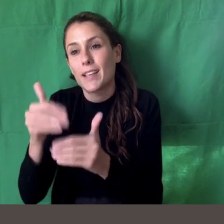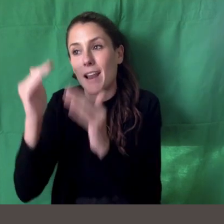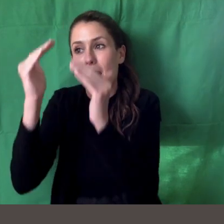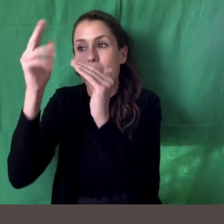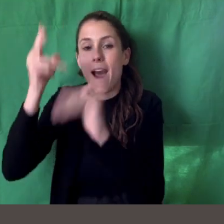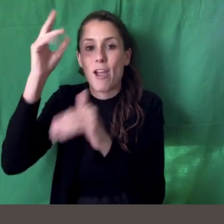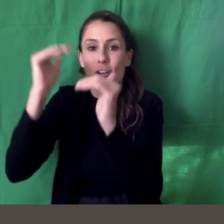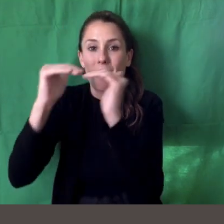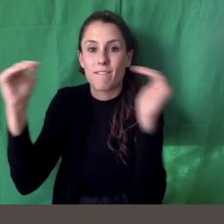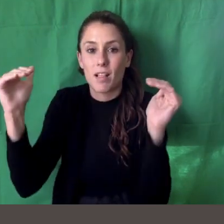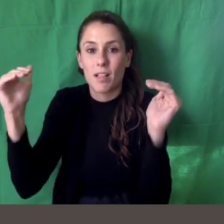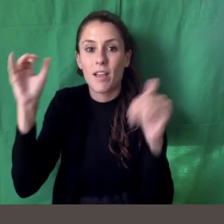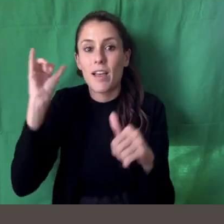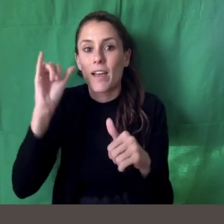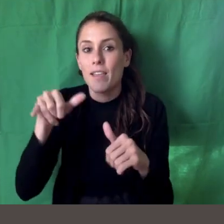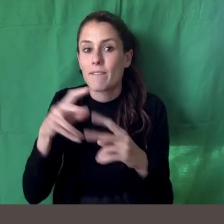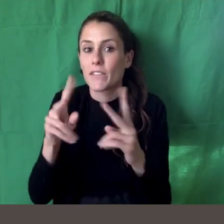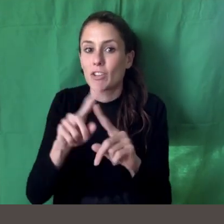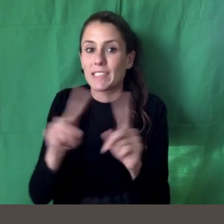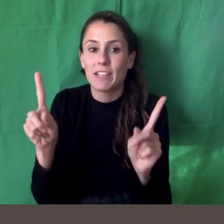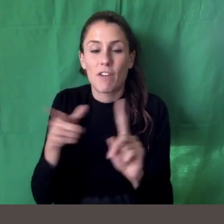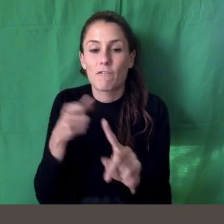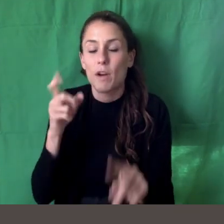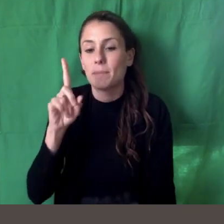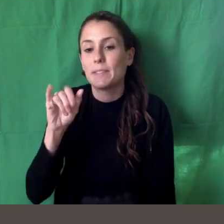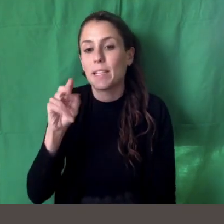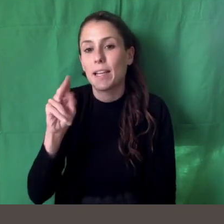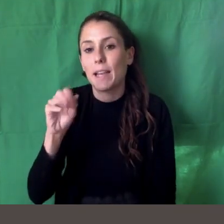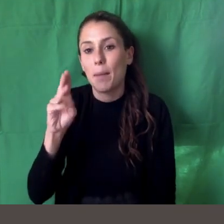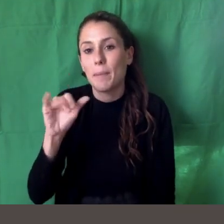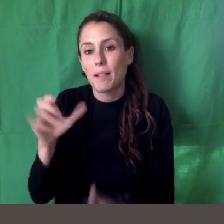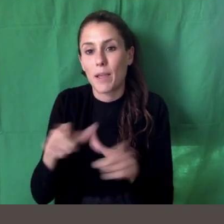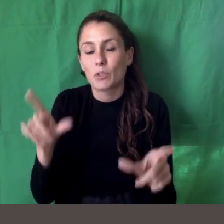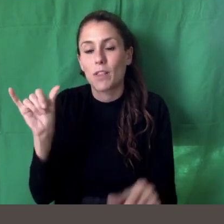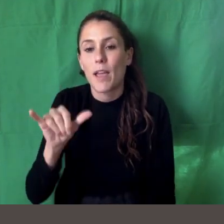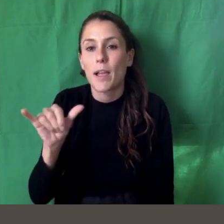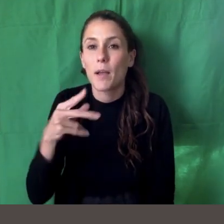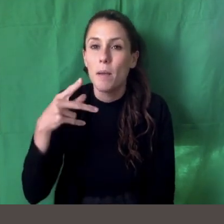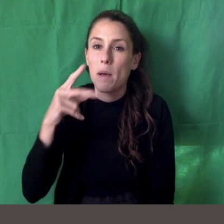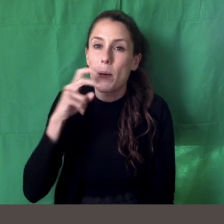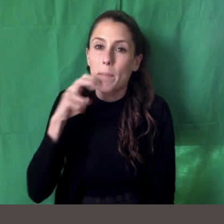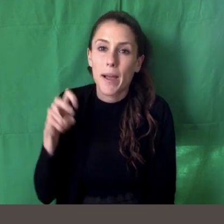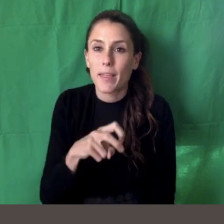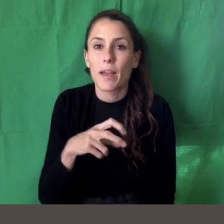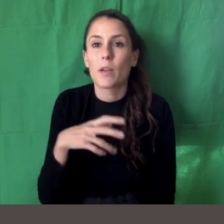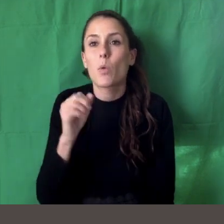a higher level and this is very different from dynamic languages like Python and Java where you